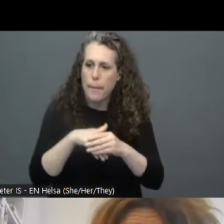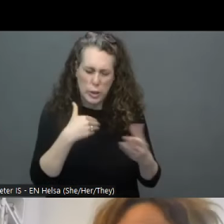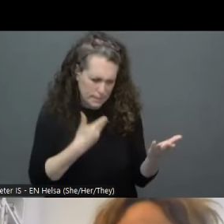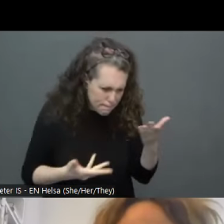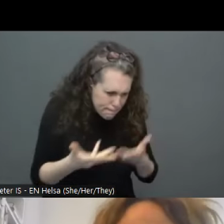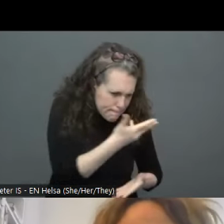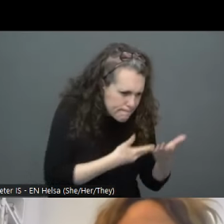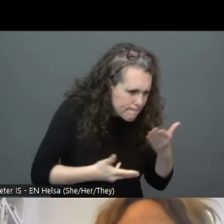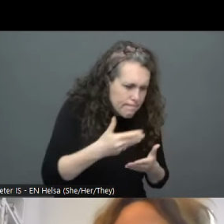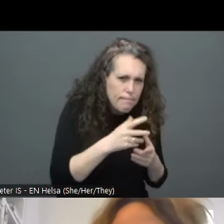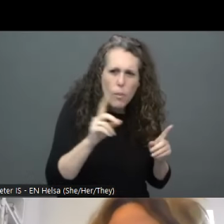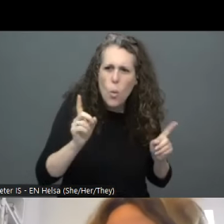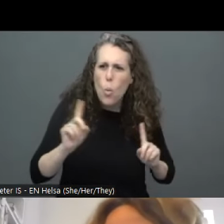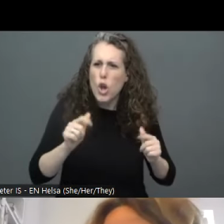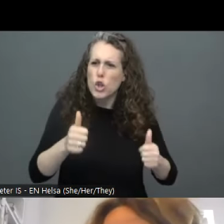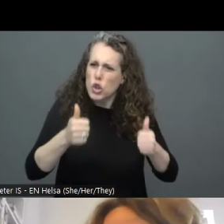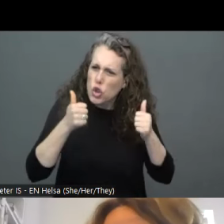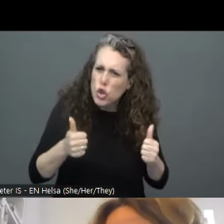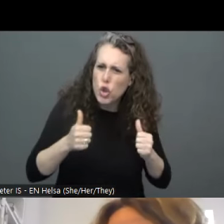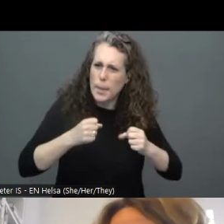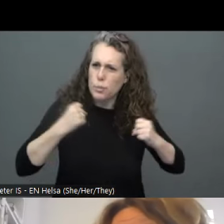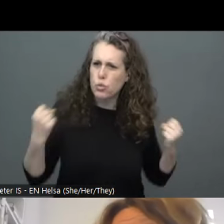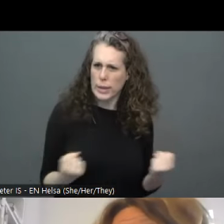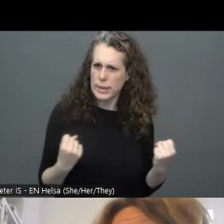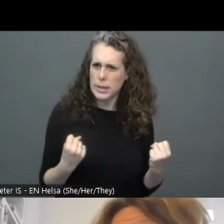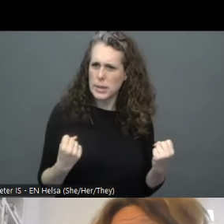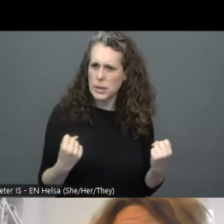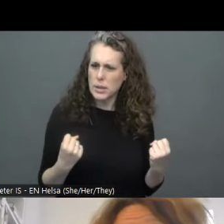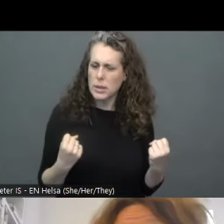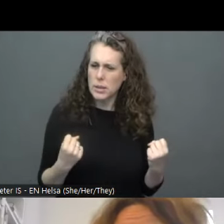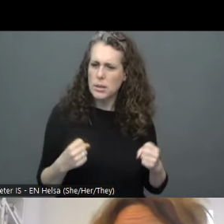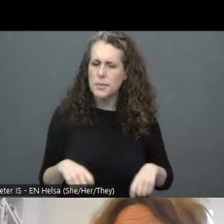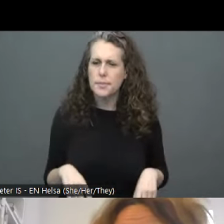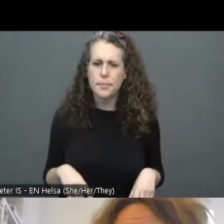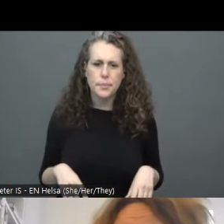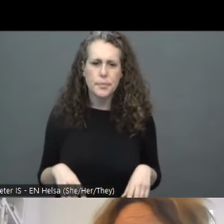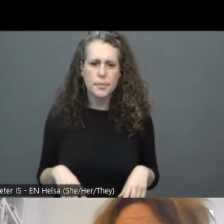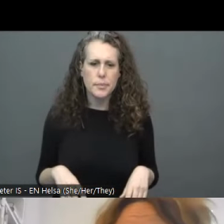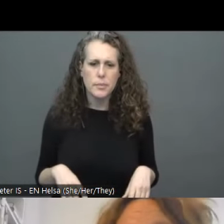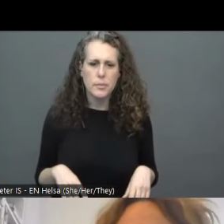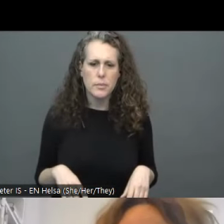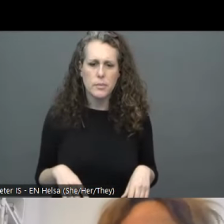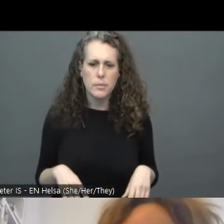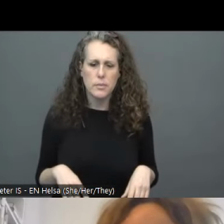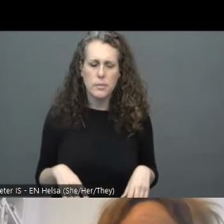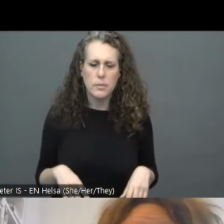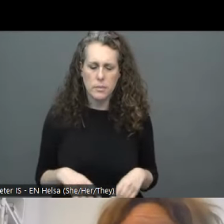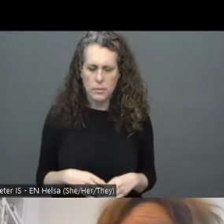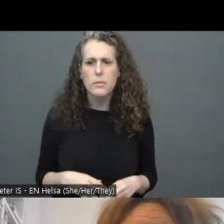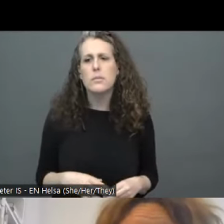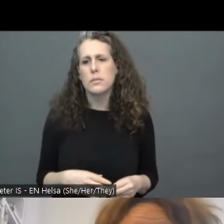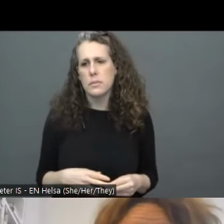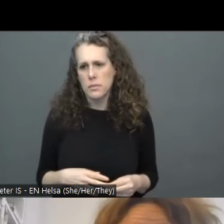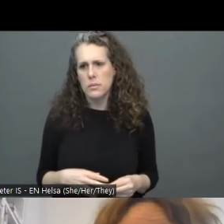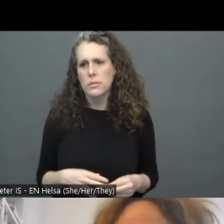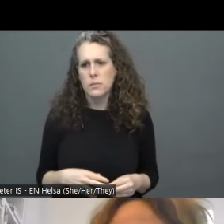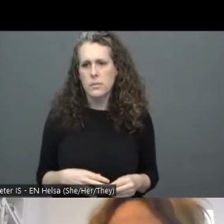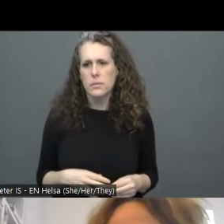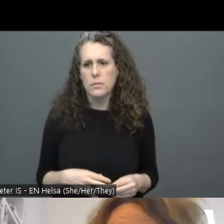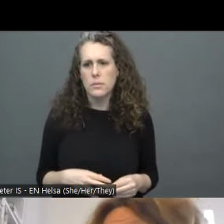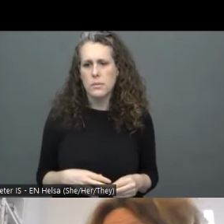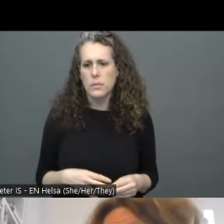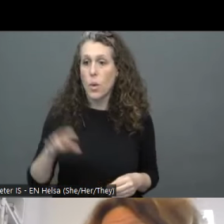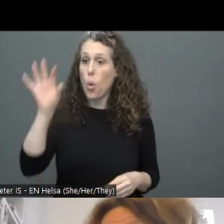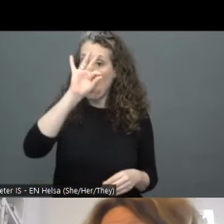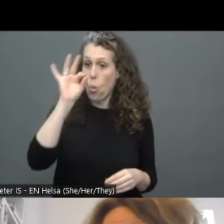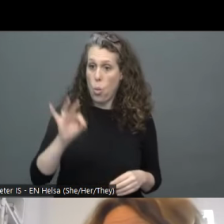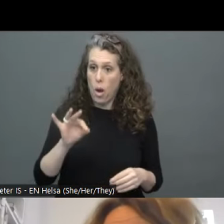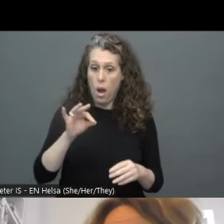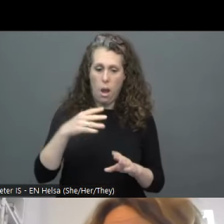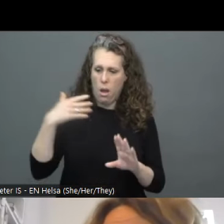practices, which was really the overarching aim to address that gap on the lack of good practices